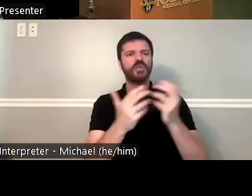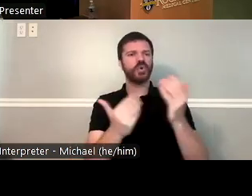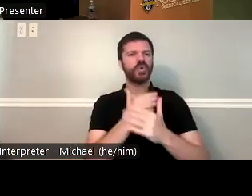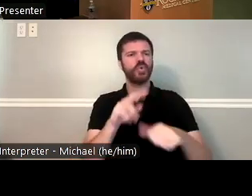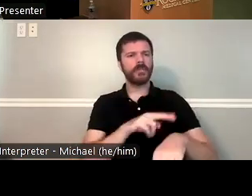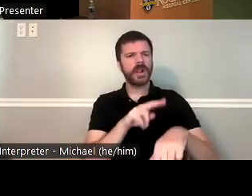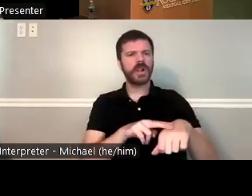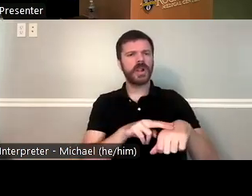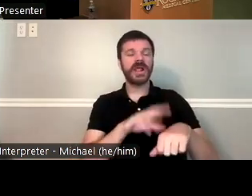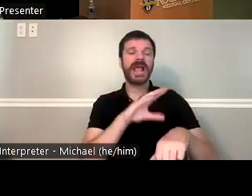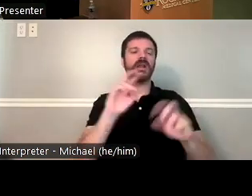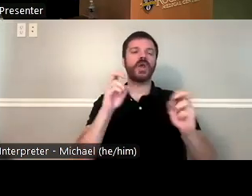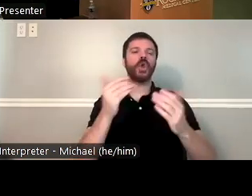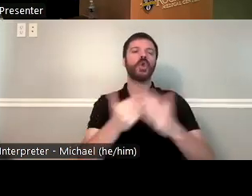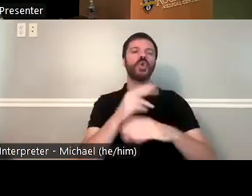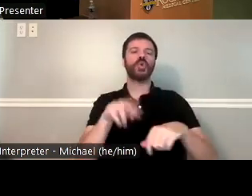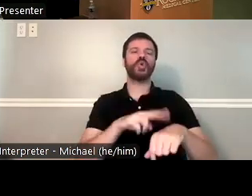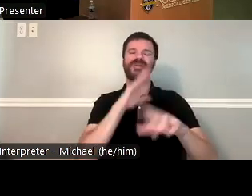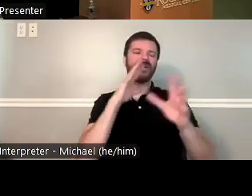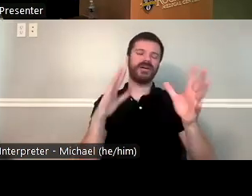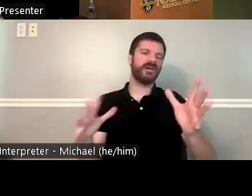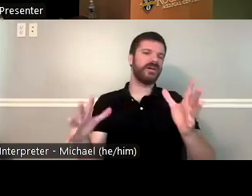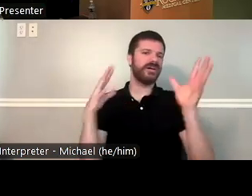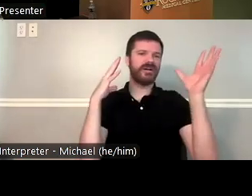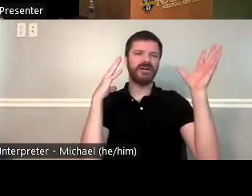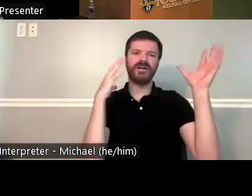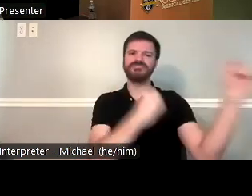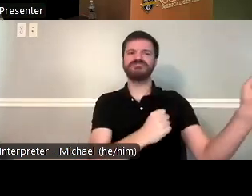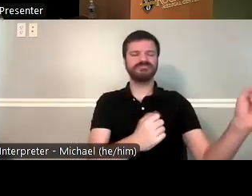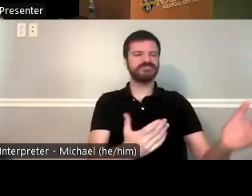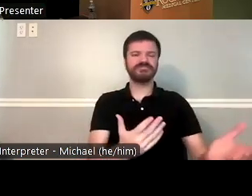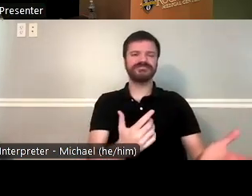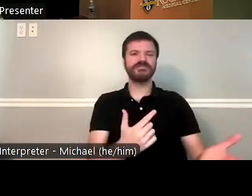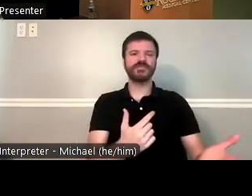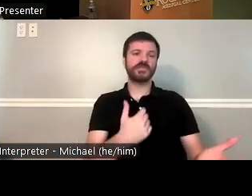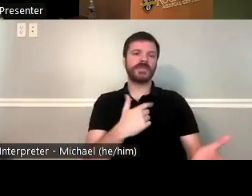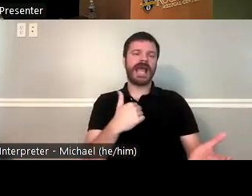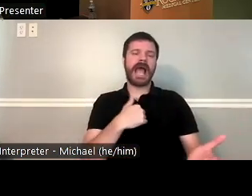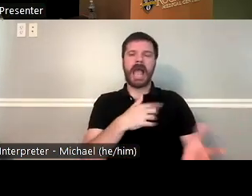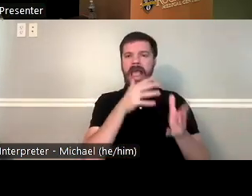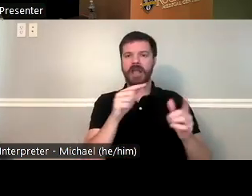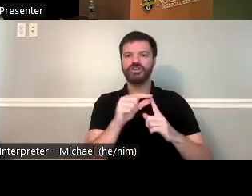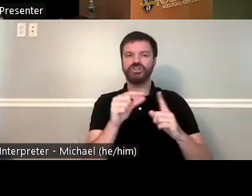and New Normal forget New Normal because we're in and I hate the term too Uncharted Territory